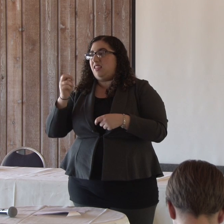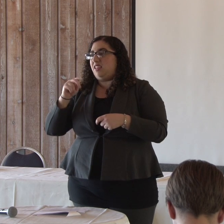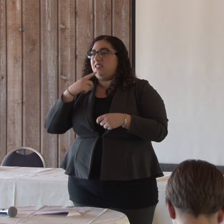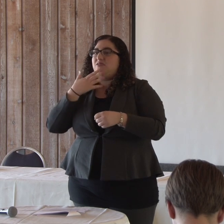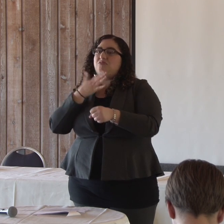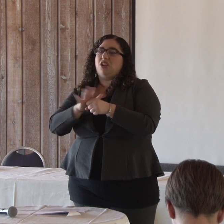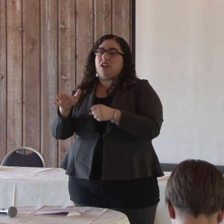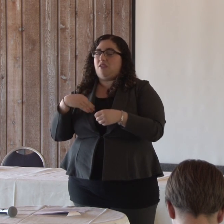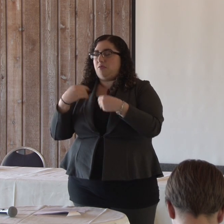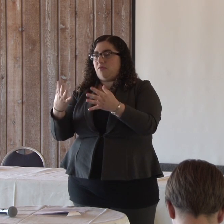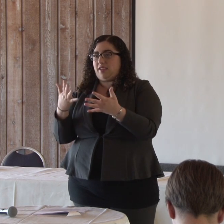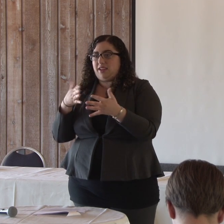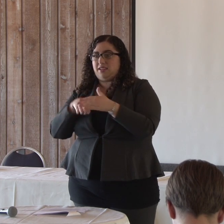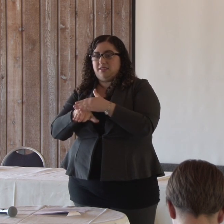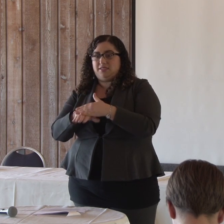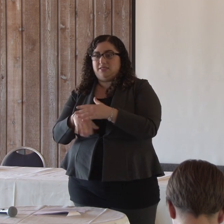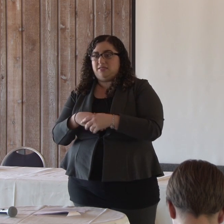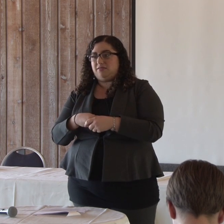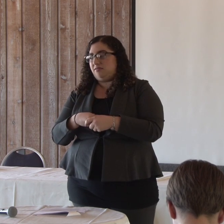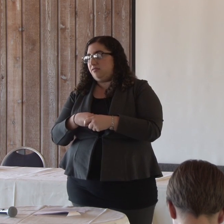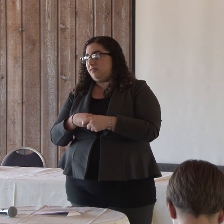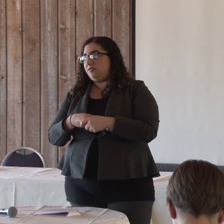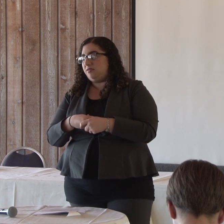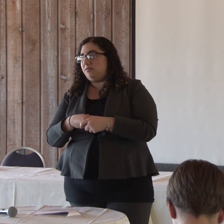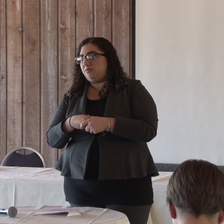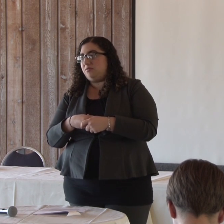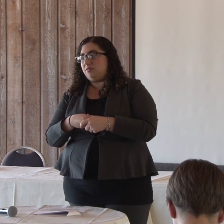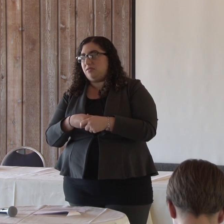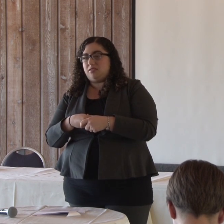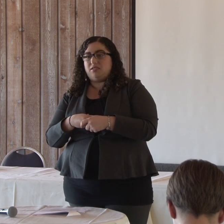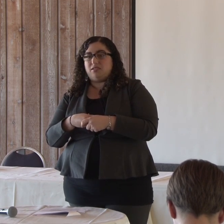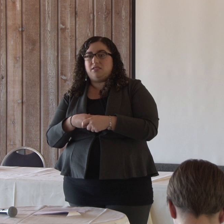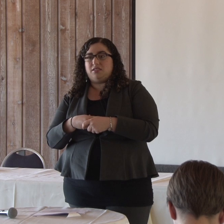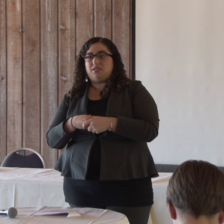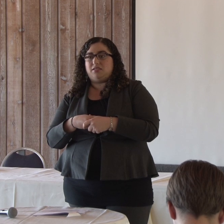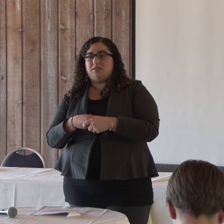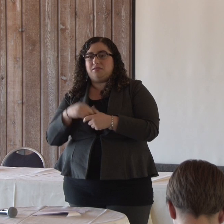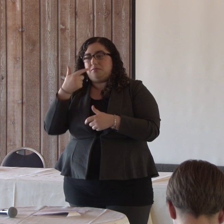because they are utilizing the Internet. And they're saying Oh that's enough that's